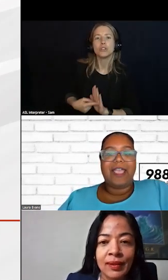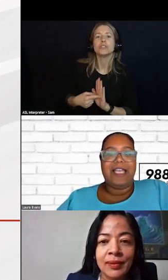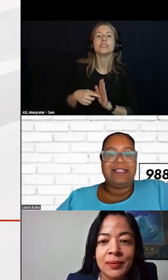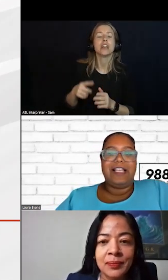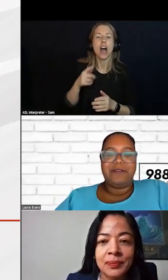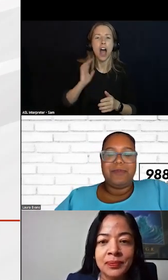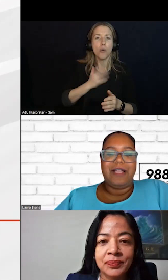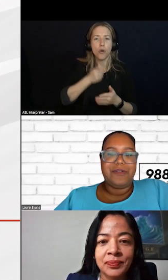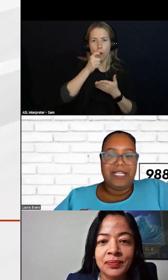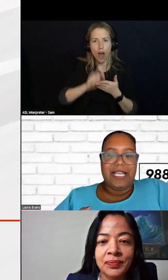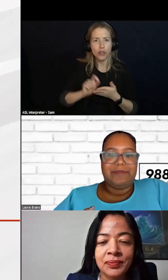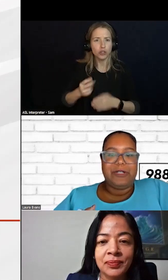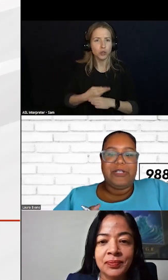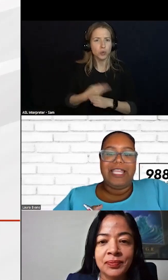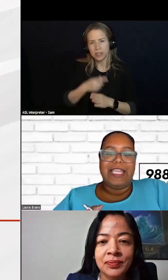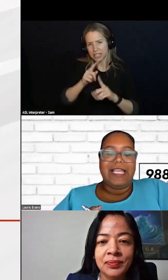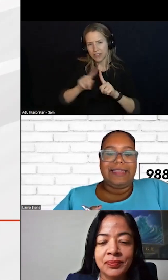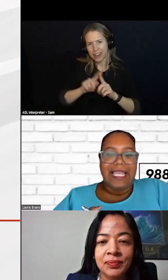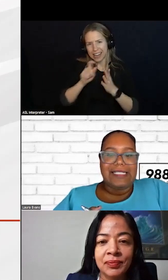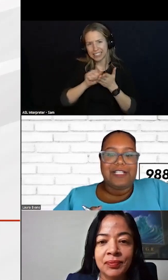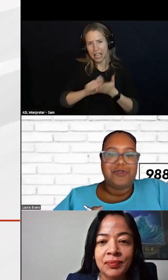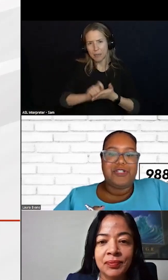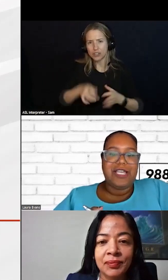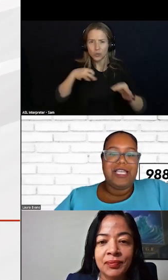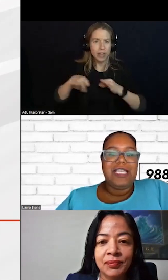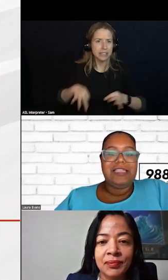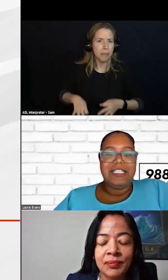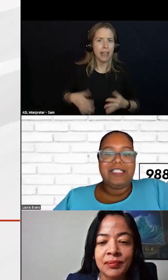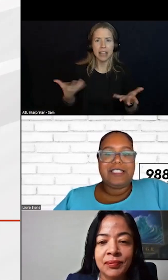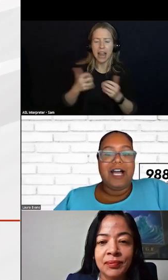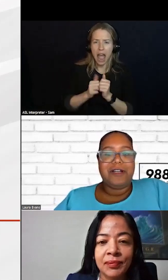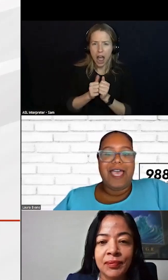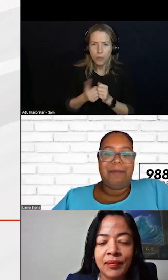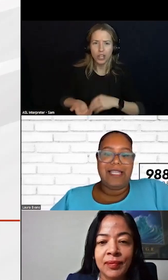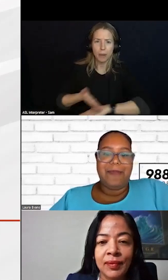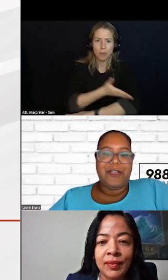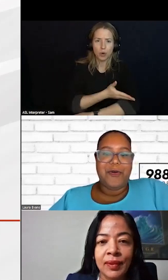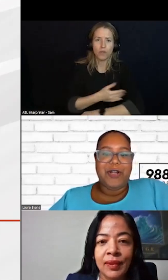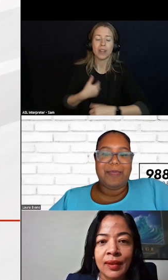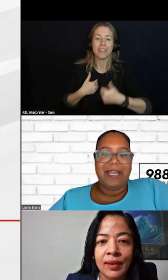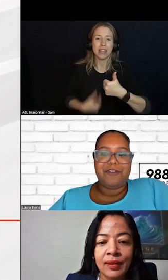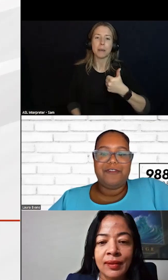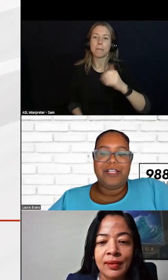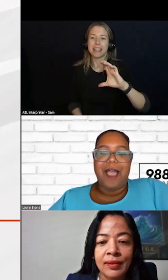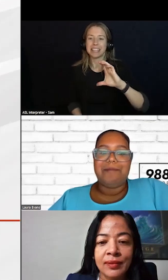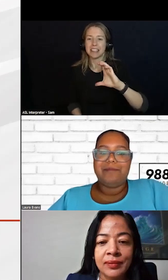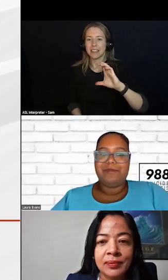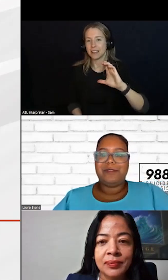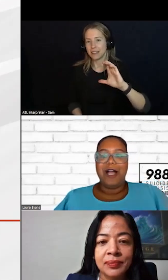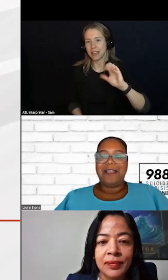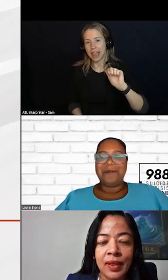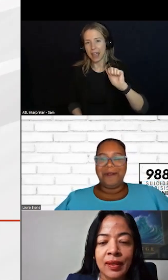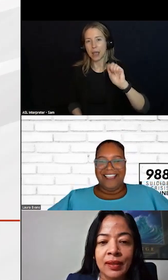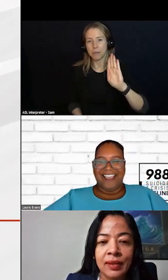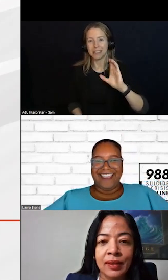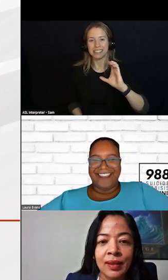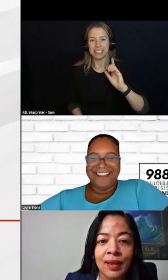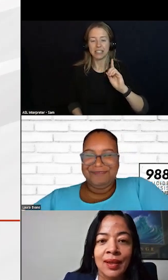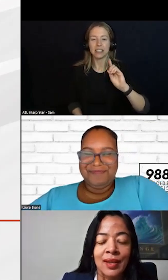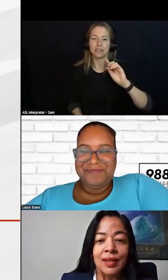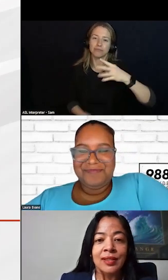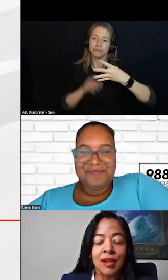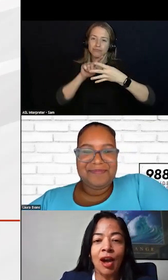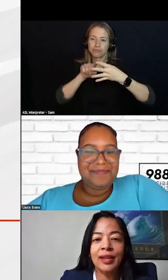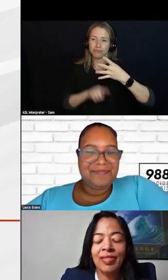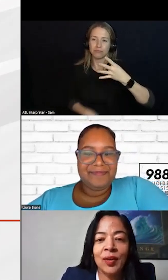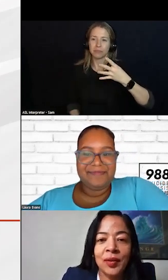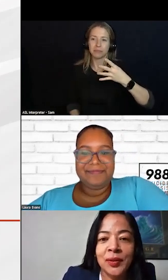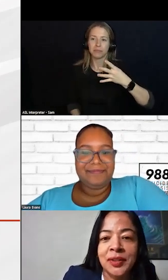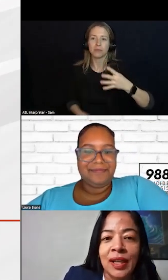DISASTER RESPONSE -- TALK IT THROUGH.